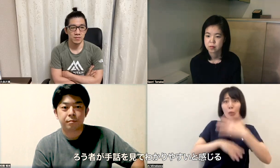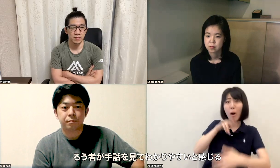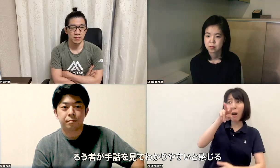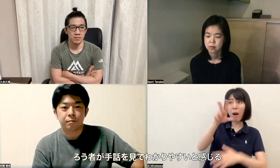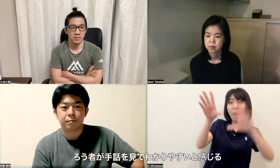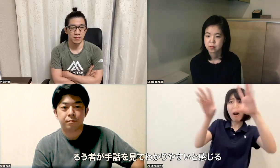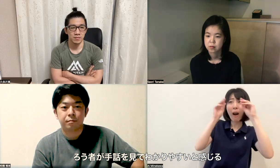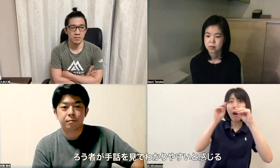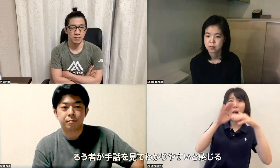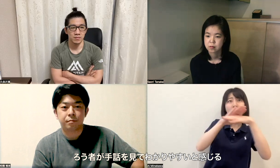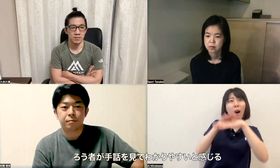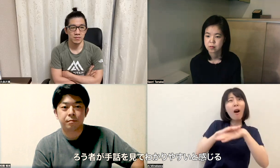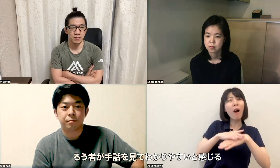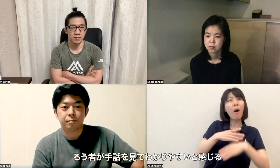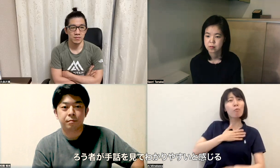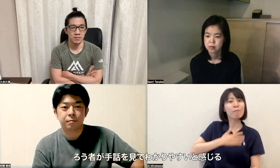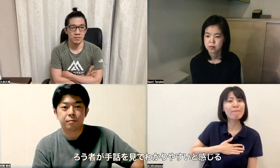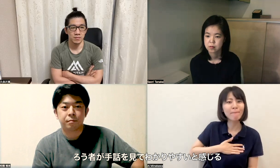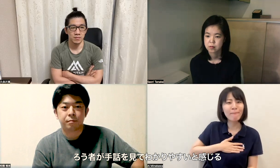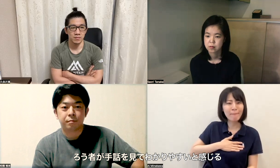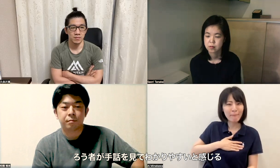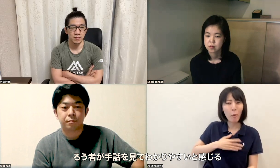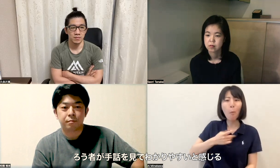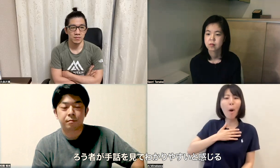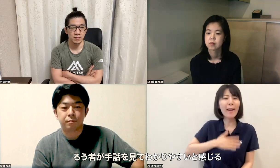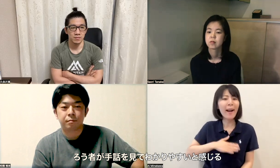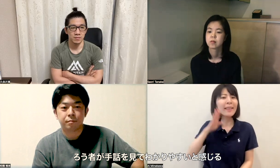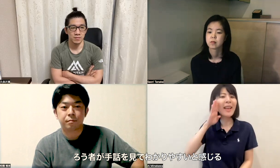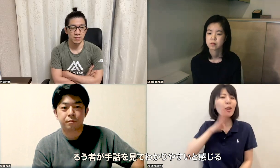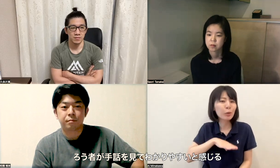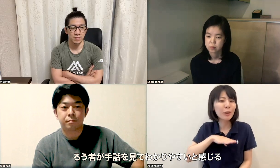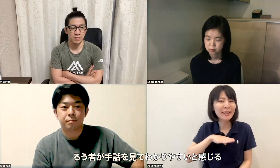from the one for hearing people in spoken Japanese.